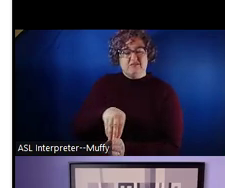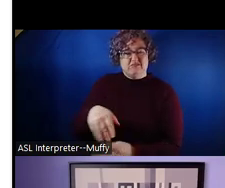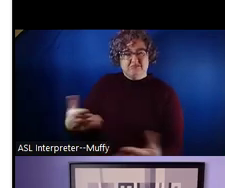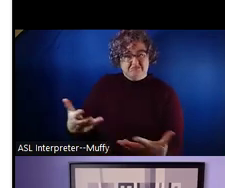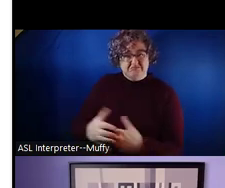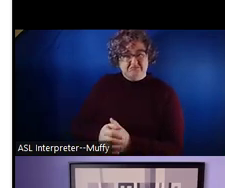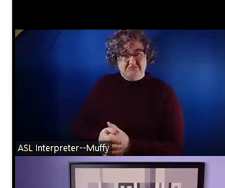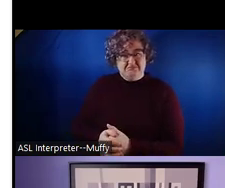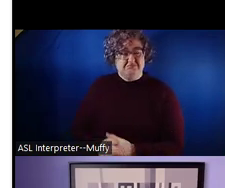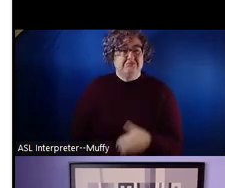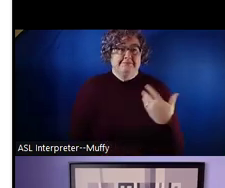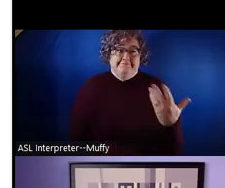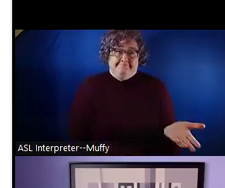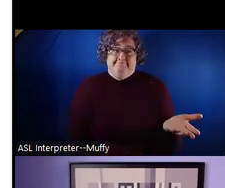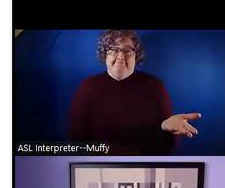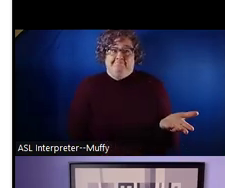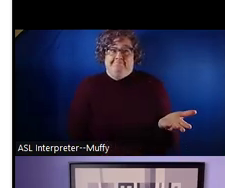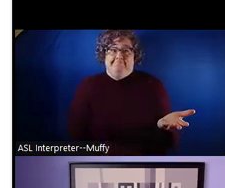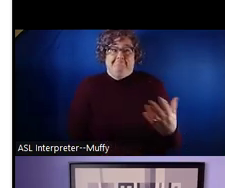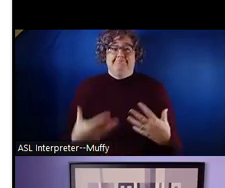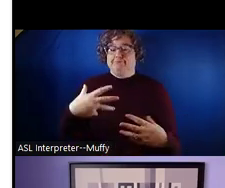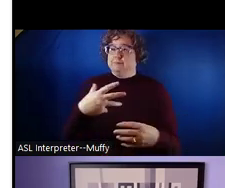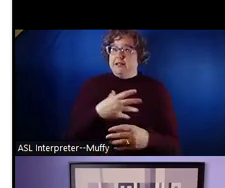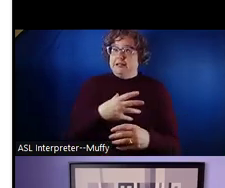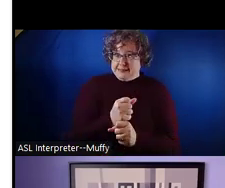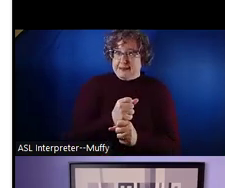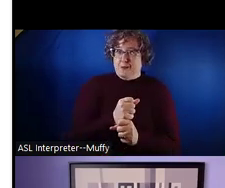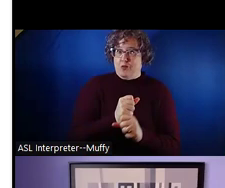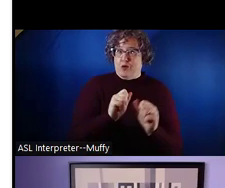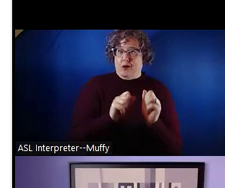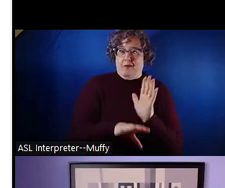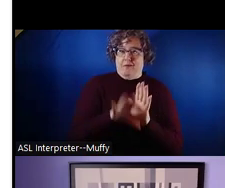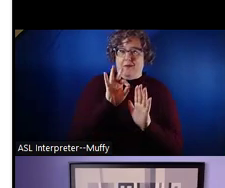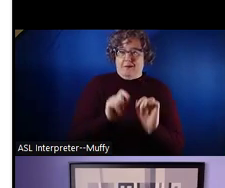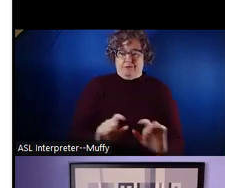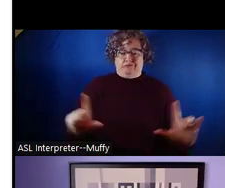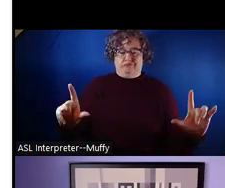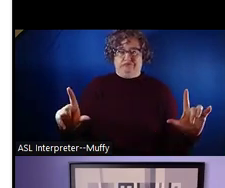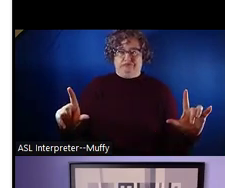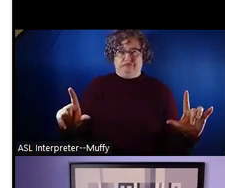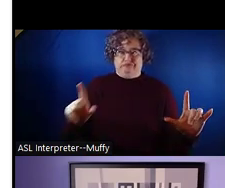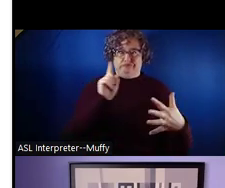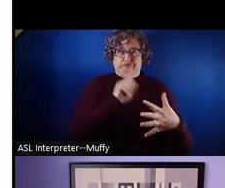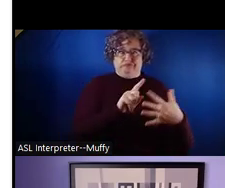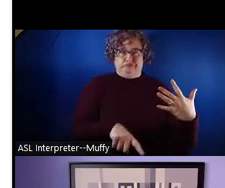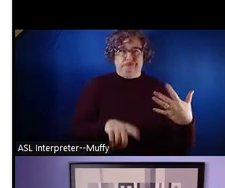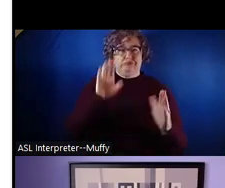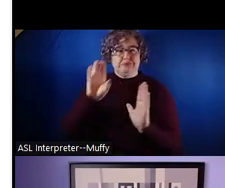Well, there are a summary of findings on this slide, but they are next to an image of a smiling white man